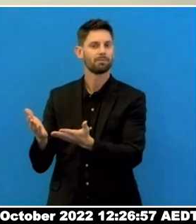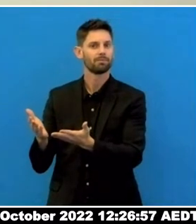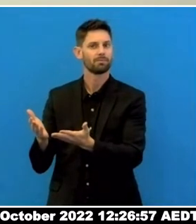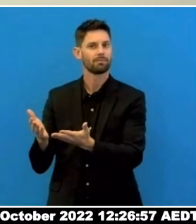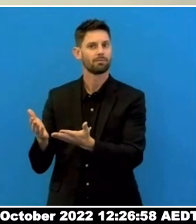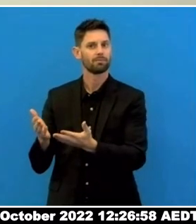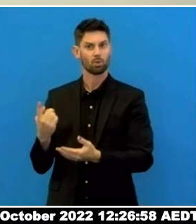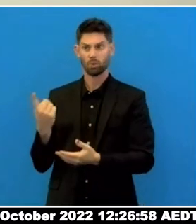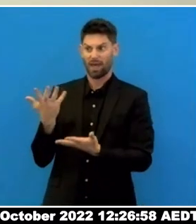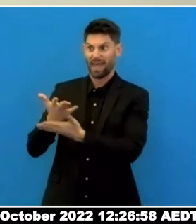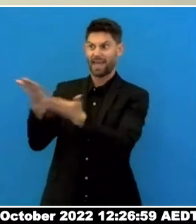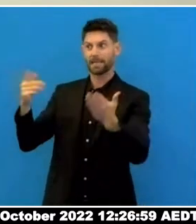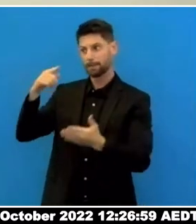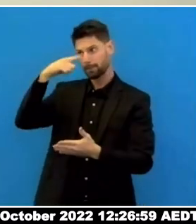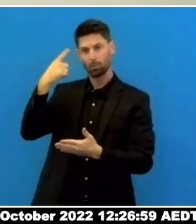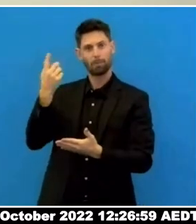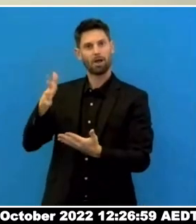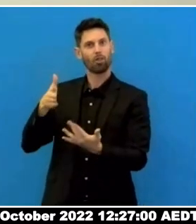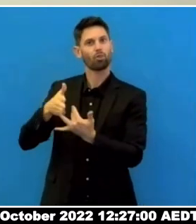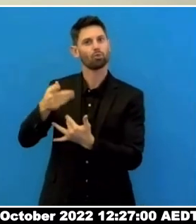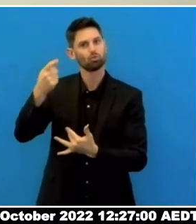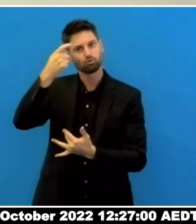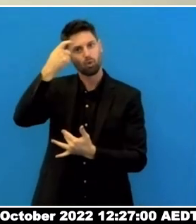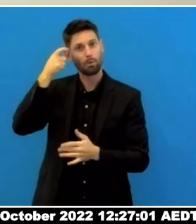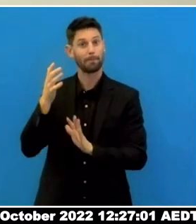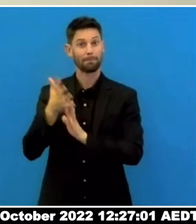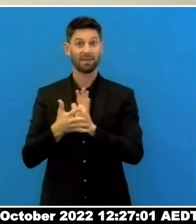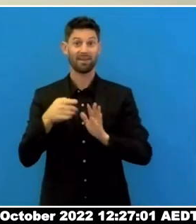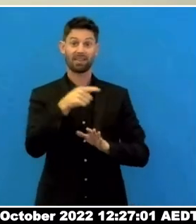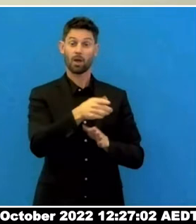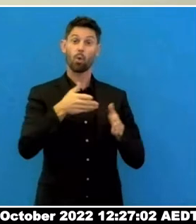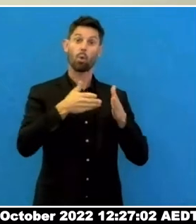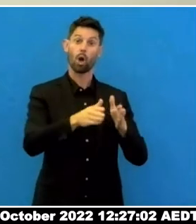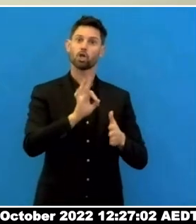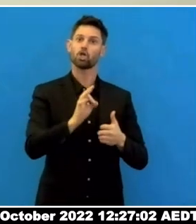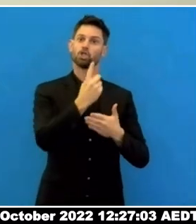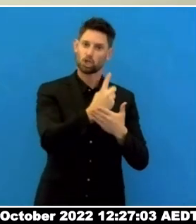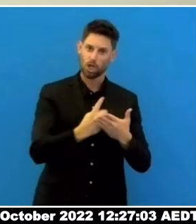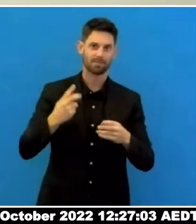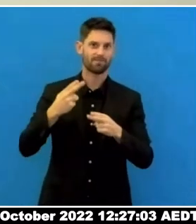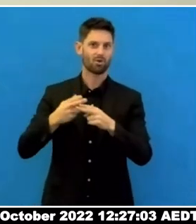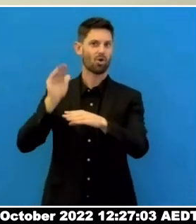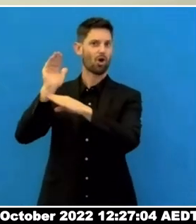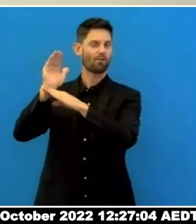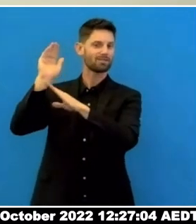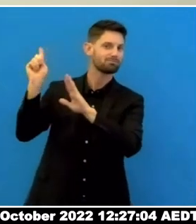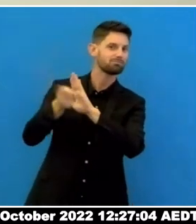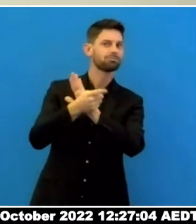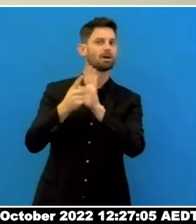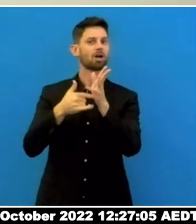So, by doing this, it's not it's not this one little cohort, I guess, that we will be assisting, but it will be all people with disability.